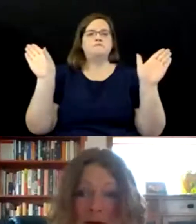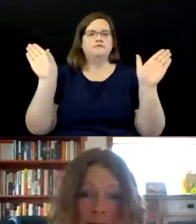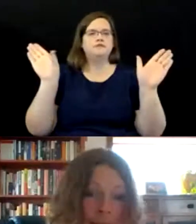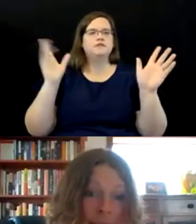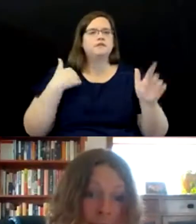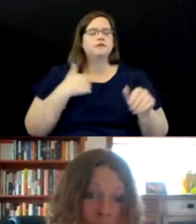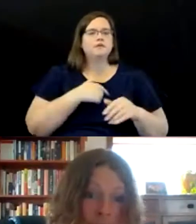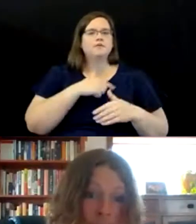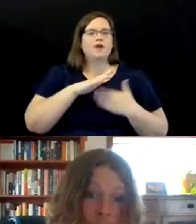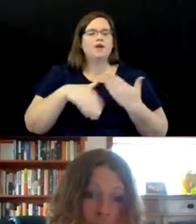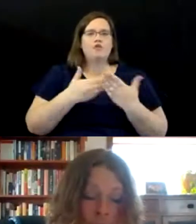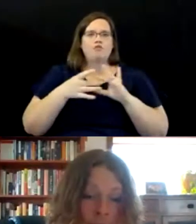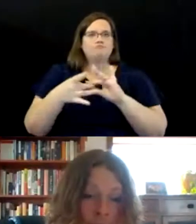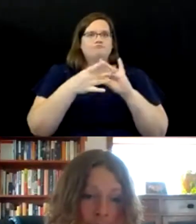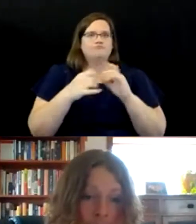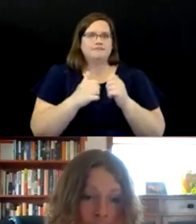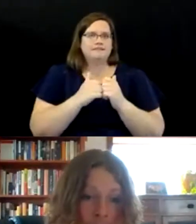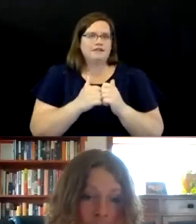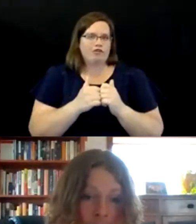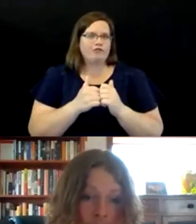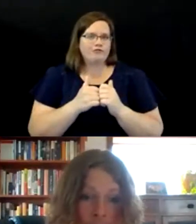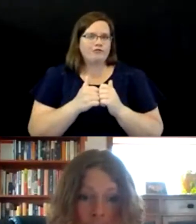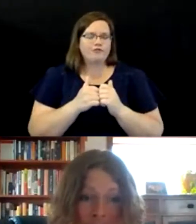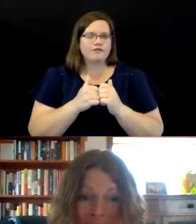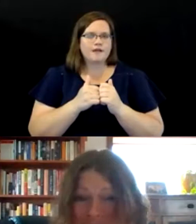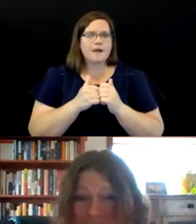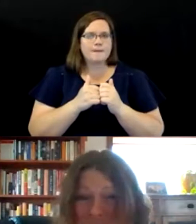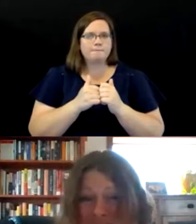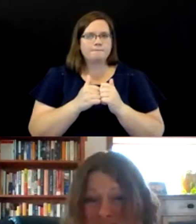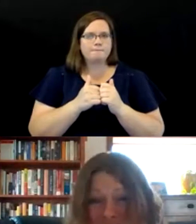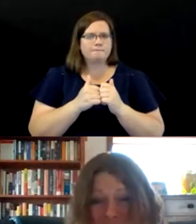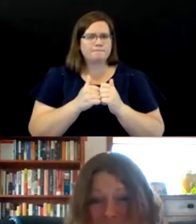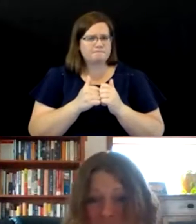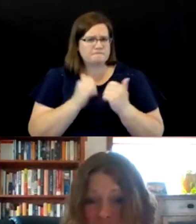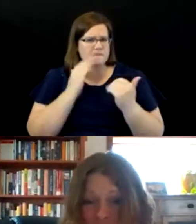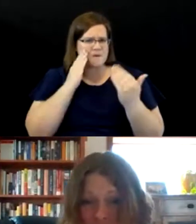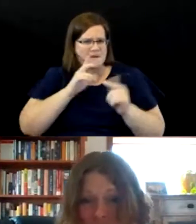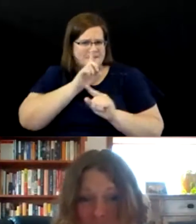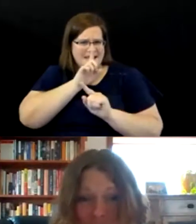in it together. So that's -- I hope that answers your question a little bit, Kayli.